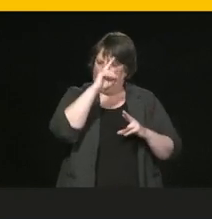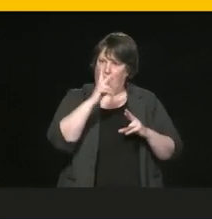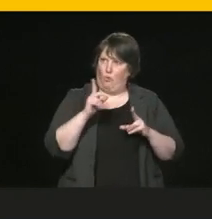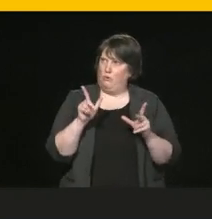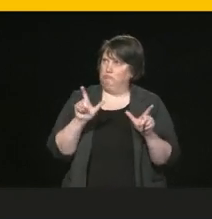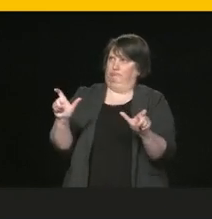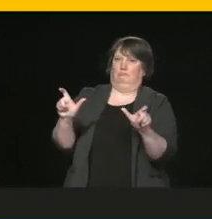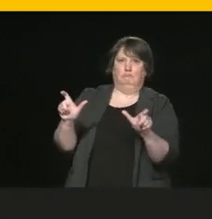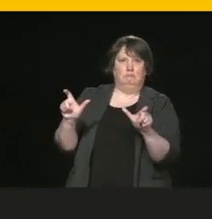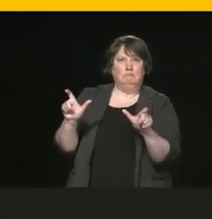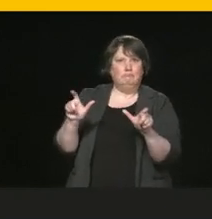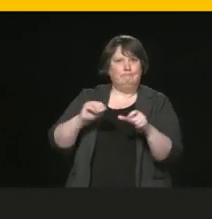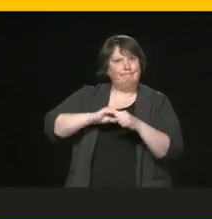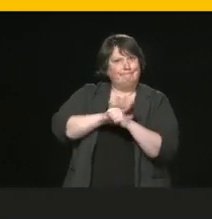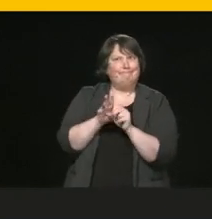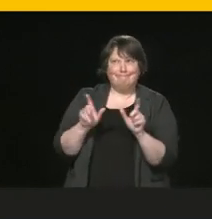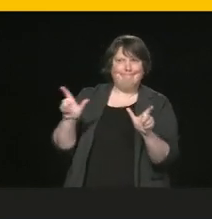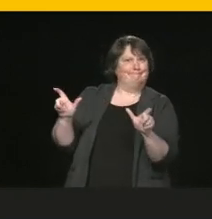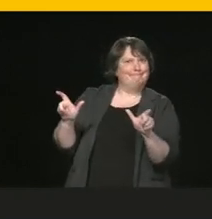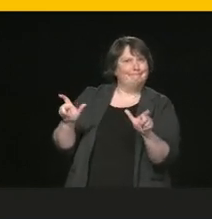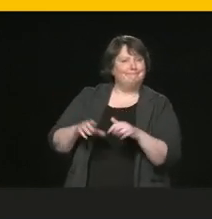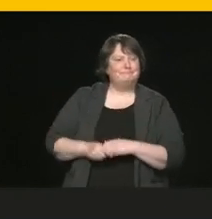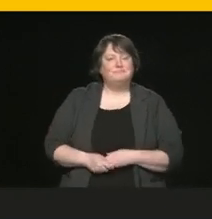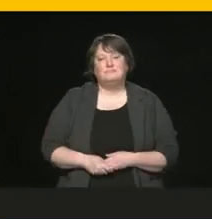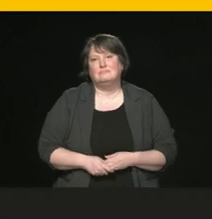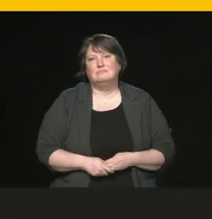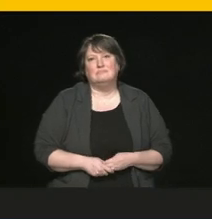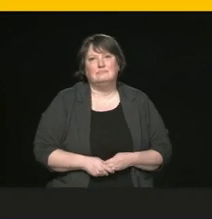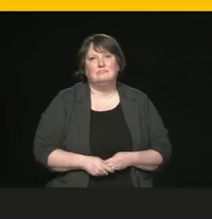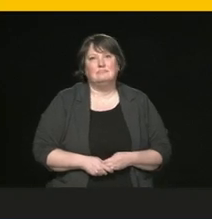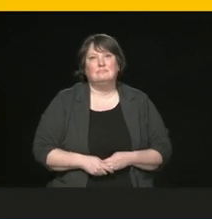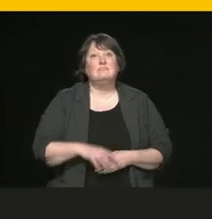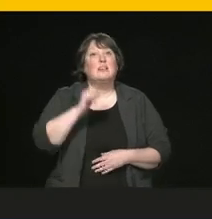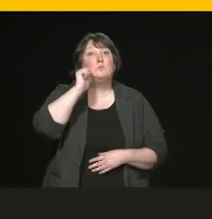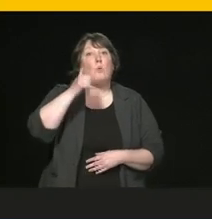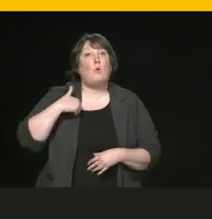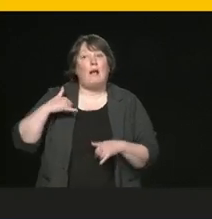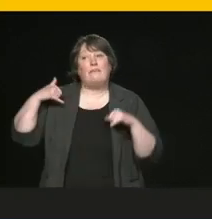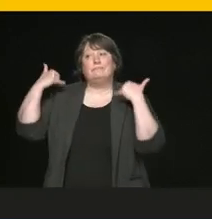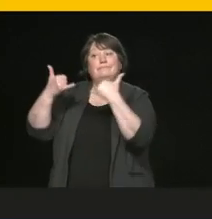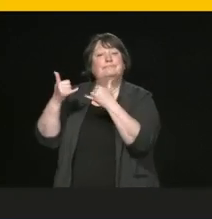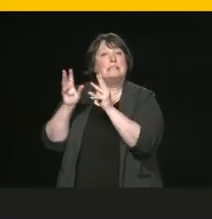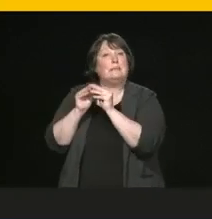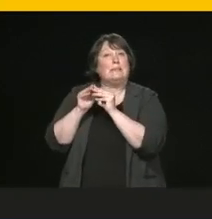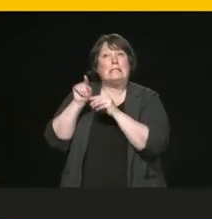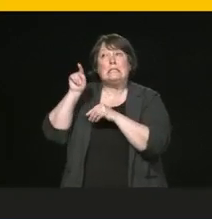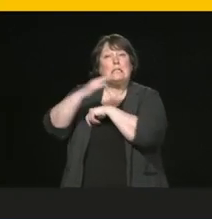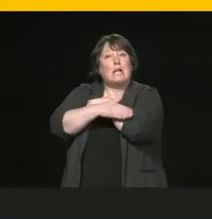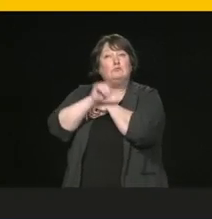CANADA HAS THE TOOLS TO FIGHT THIS VIRUS.